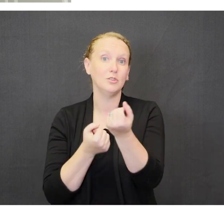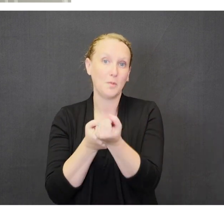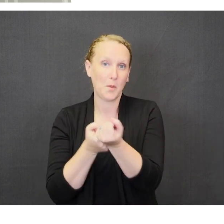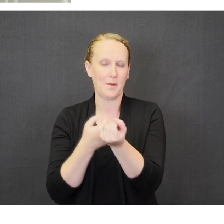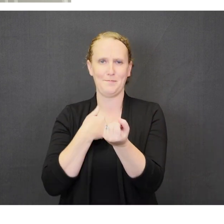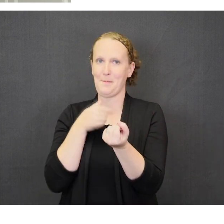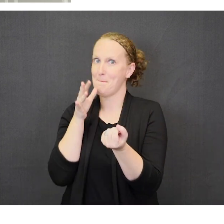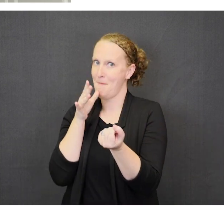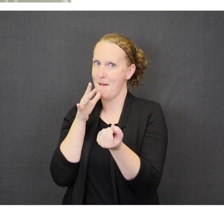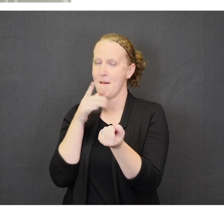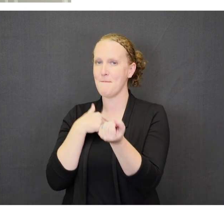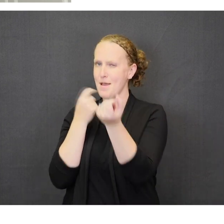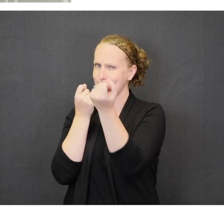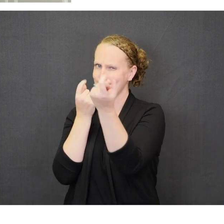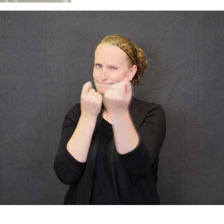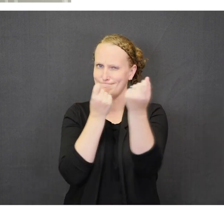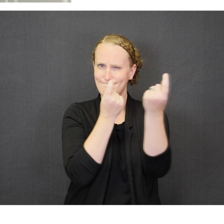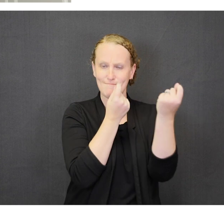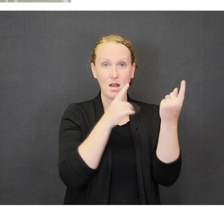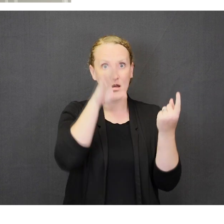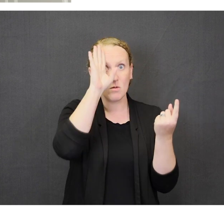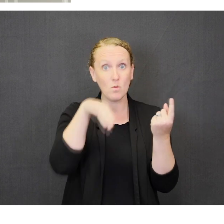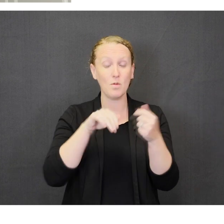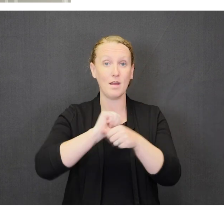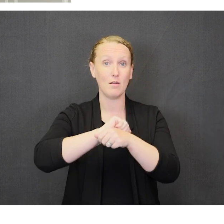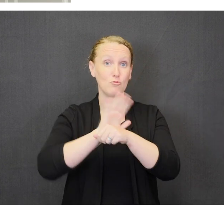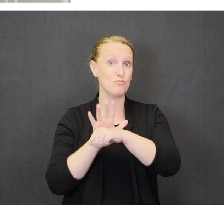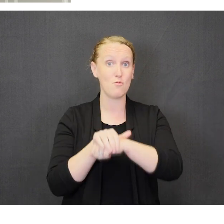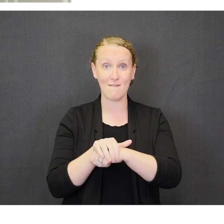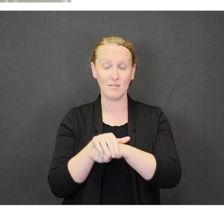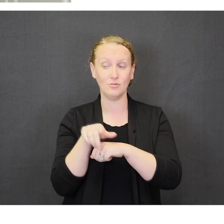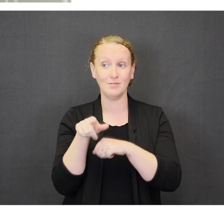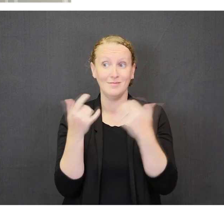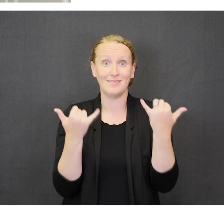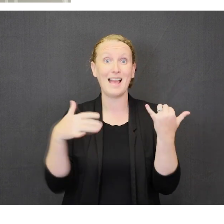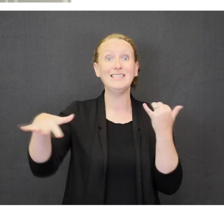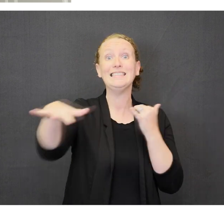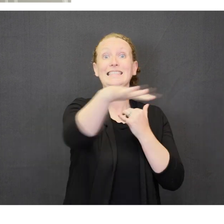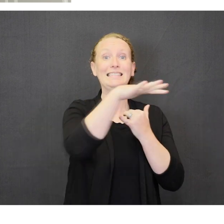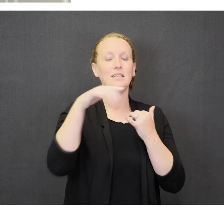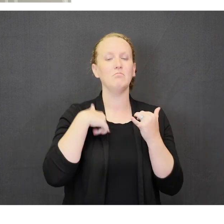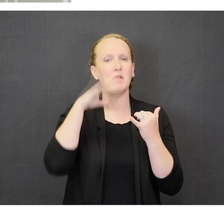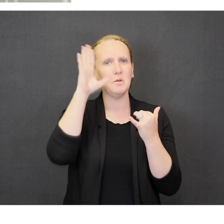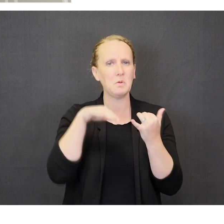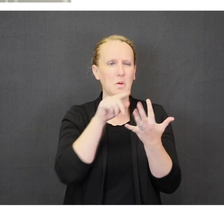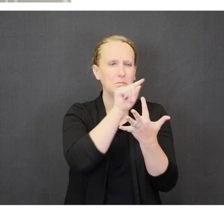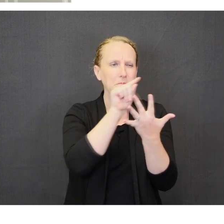just shared there's so much happening right now with the coronavirus that as